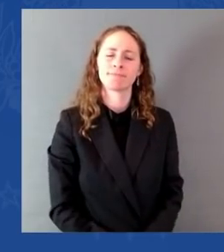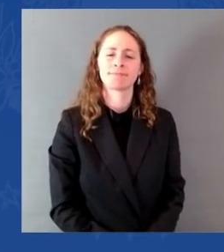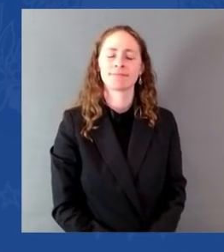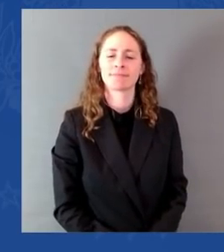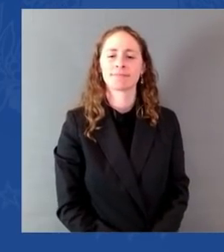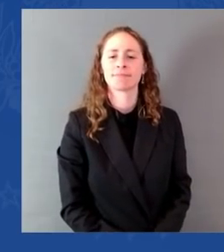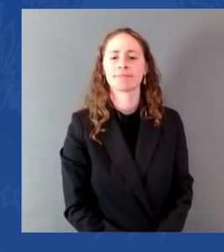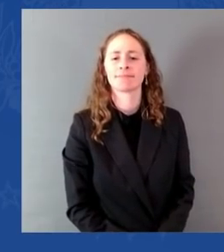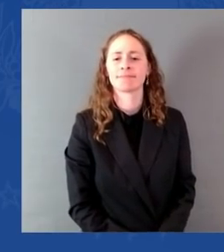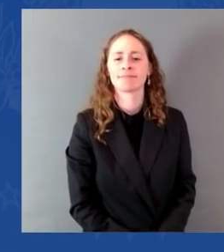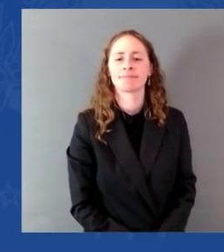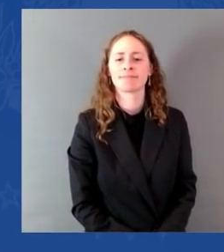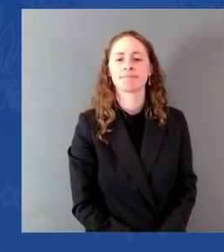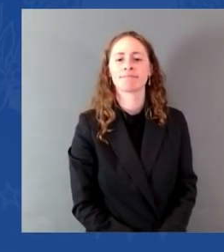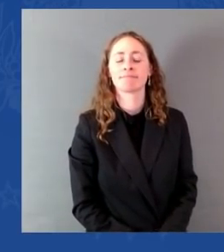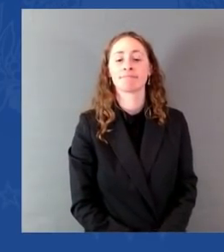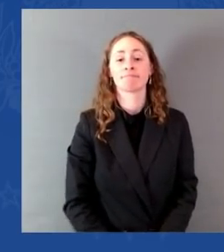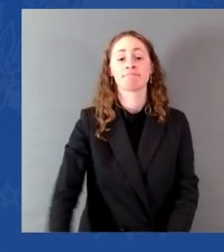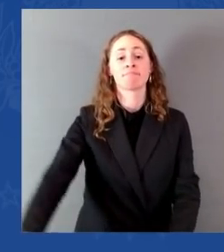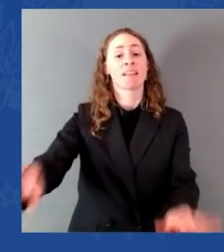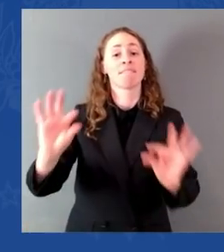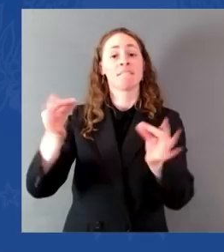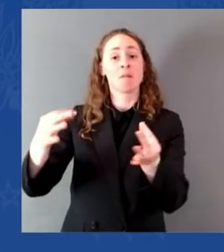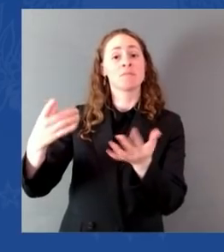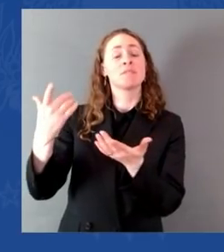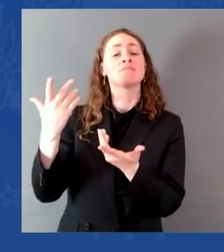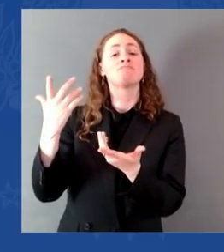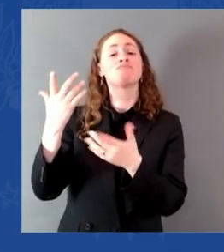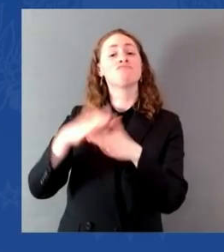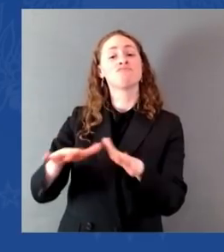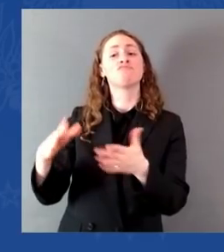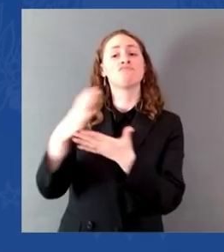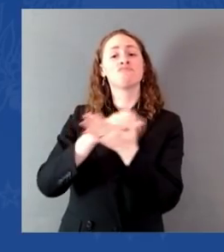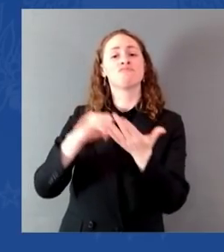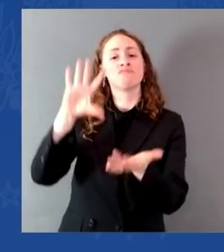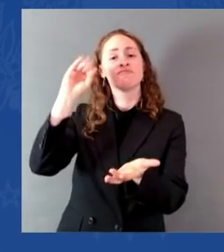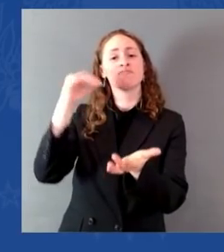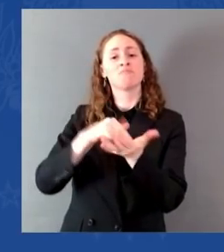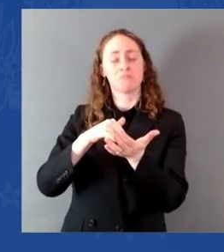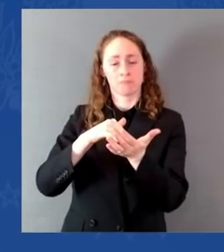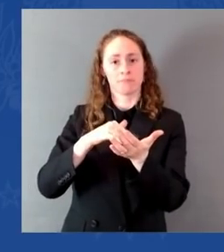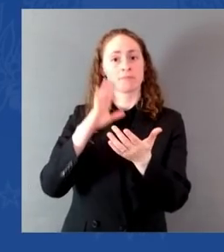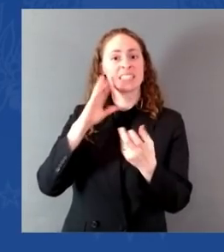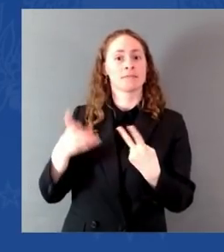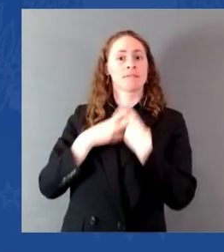will save $3,000 a year on child costs; lowering the costs of prescription drugs,